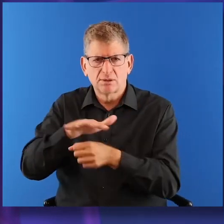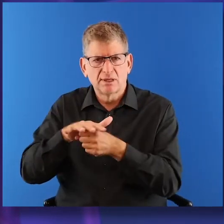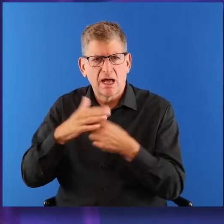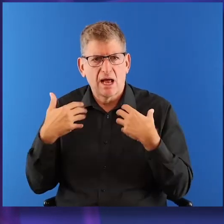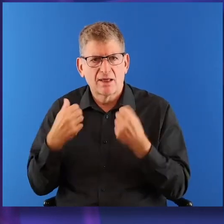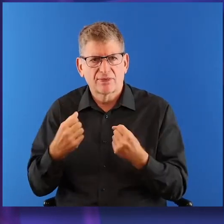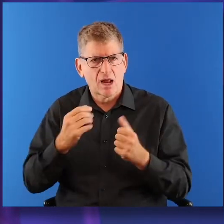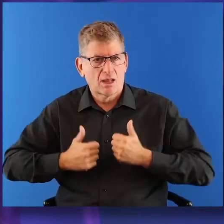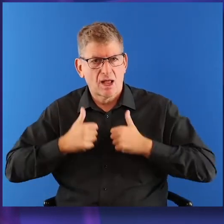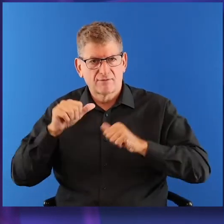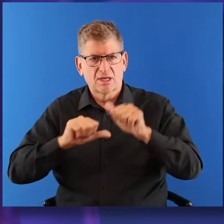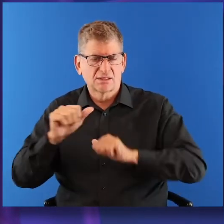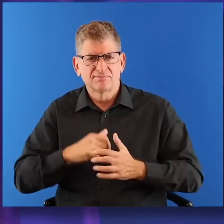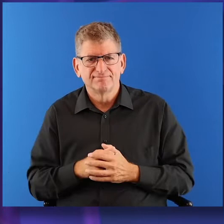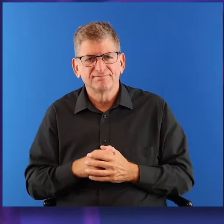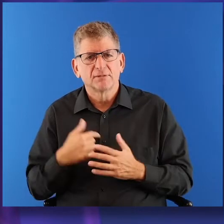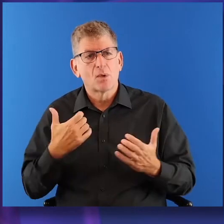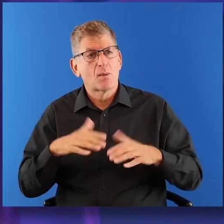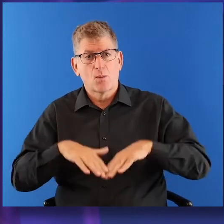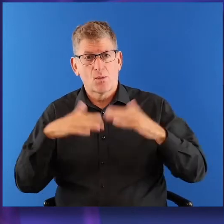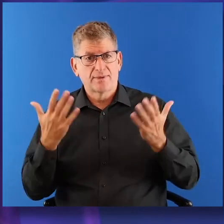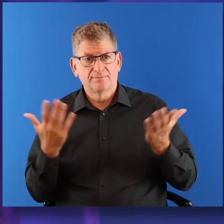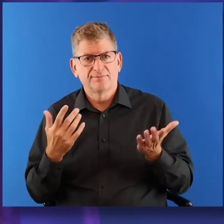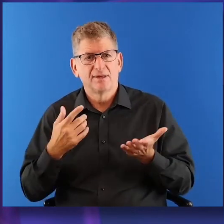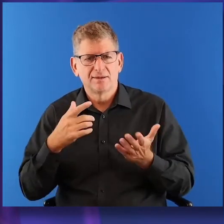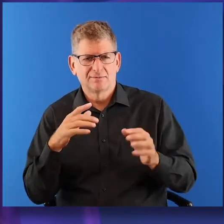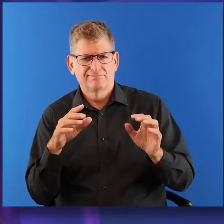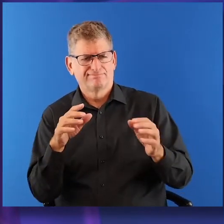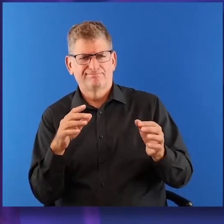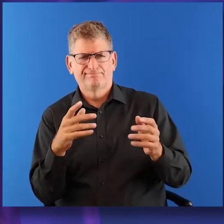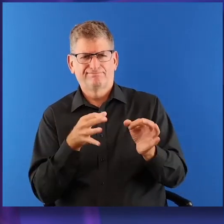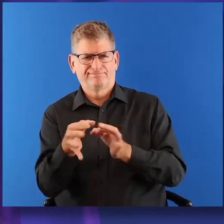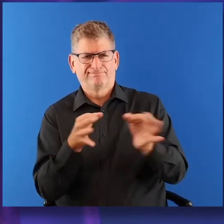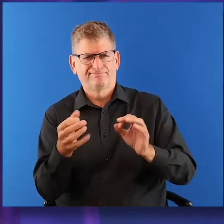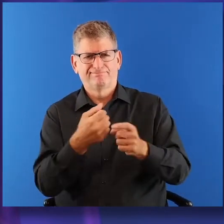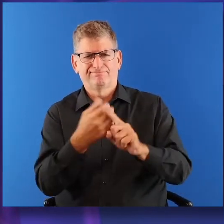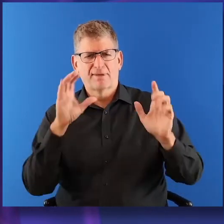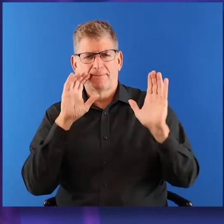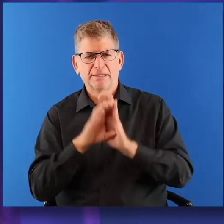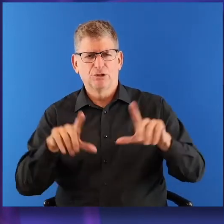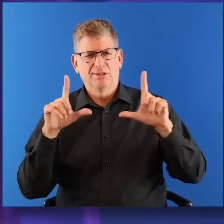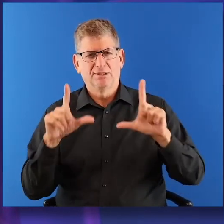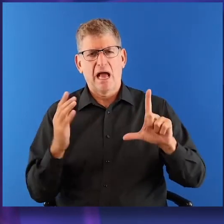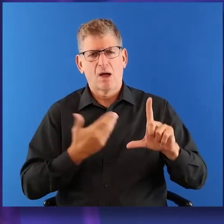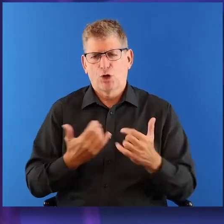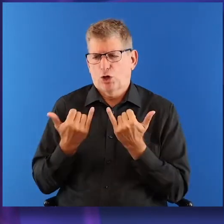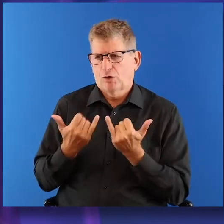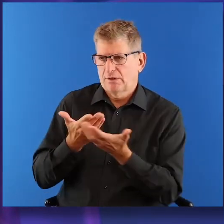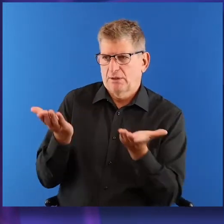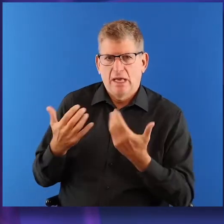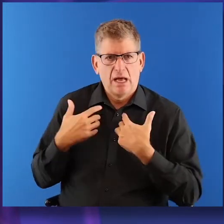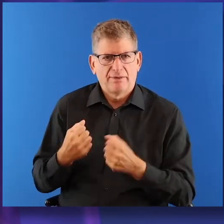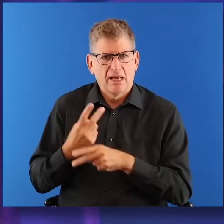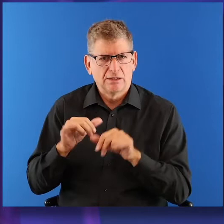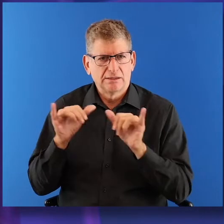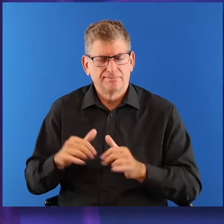I want to start today by painting a picture of our current healthcare system. Unfortunately, the system